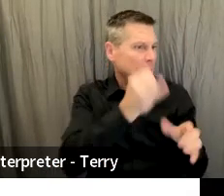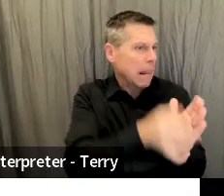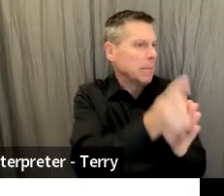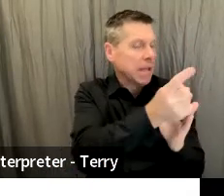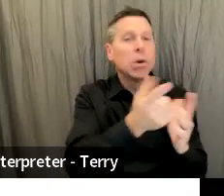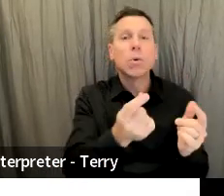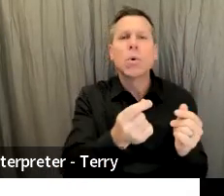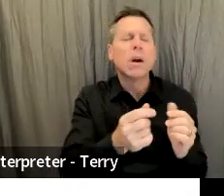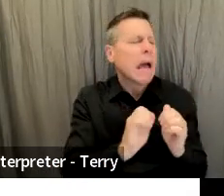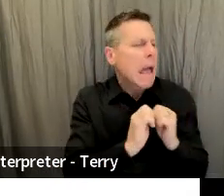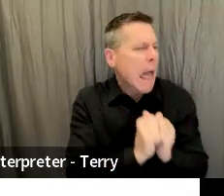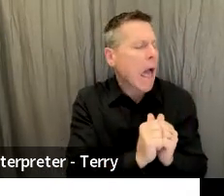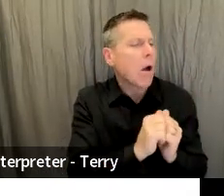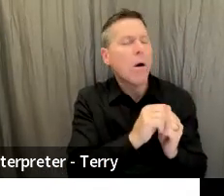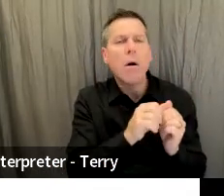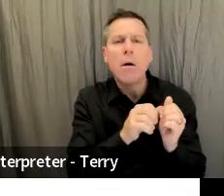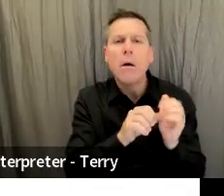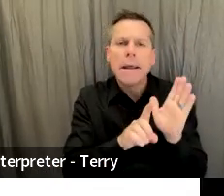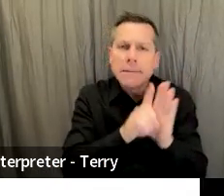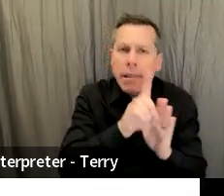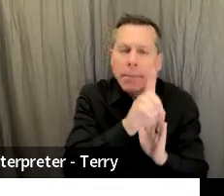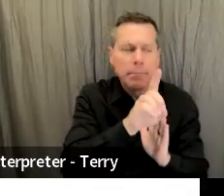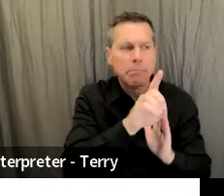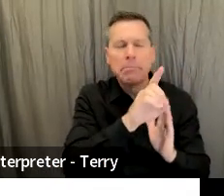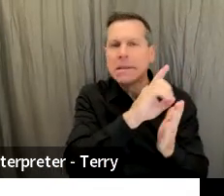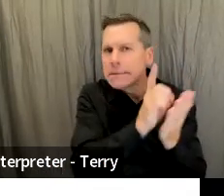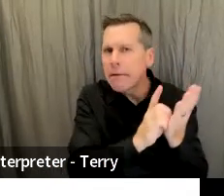that we could give to other instructors when the need arose.